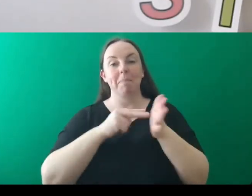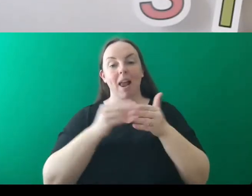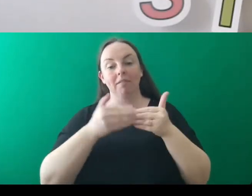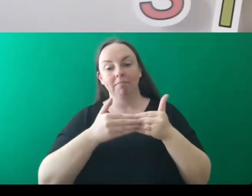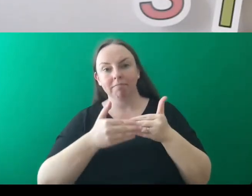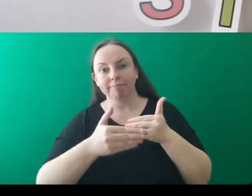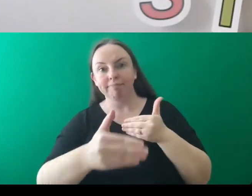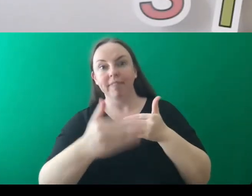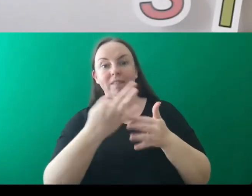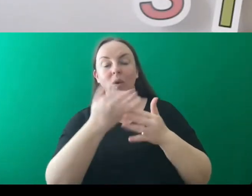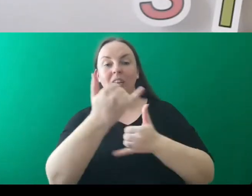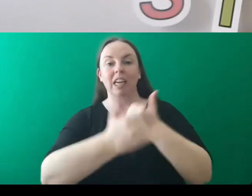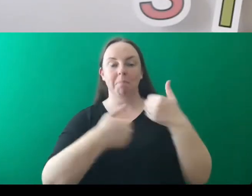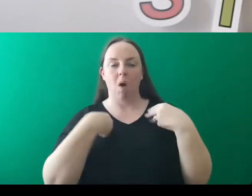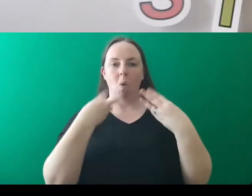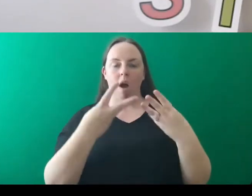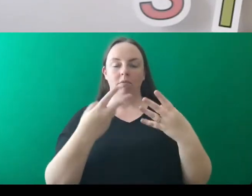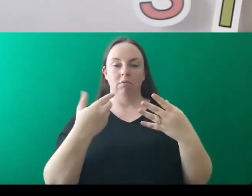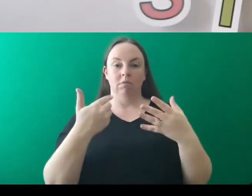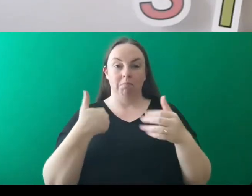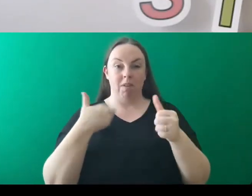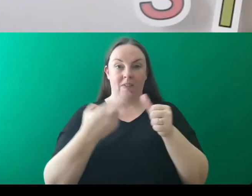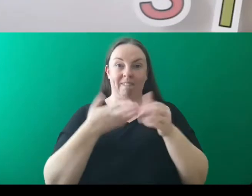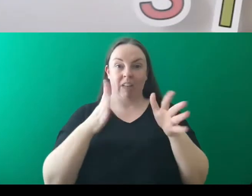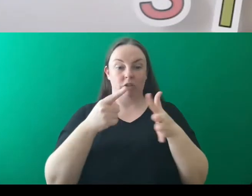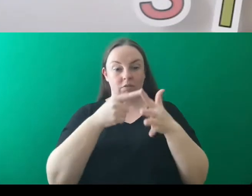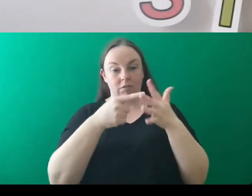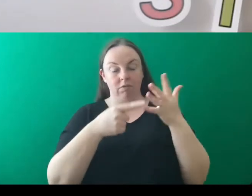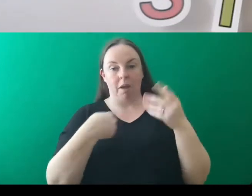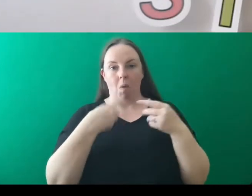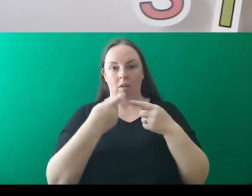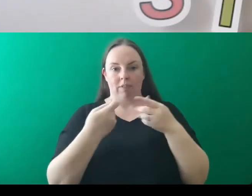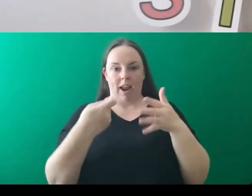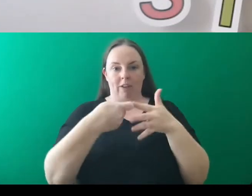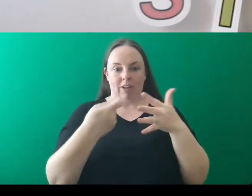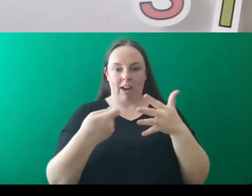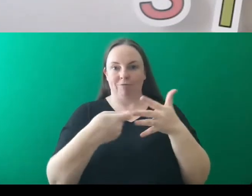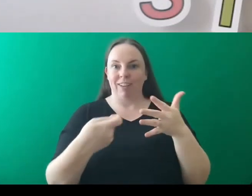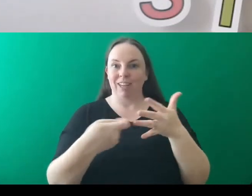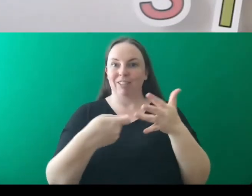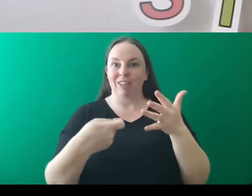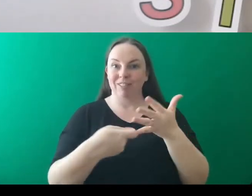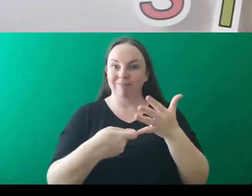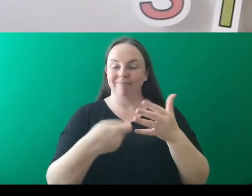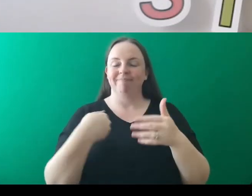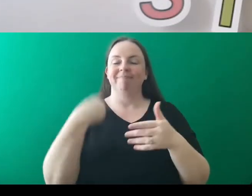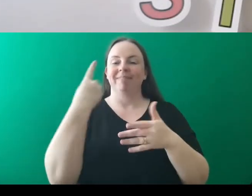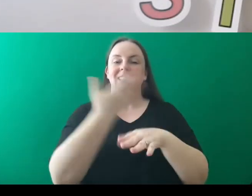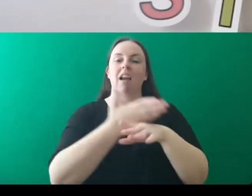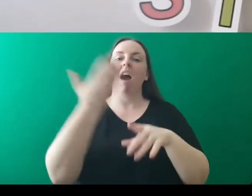coming years are to extend the glossary from what we have done so far. So the glossary started in 2018 with funding from